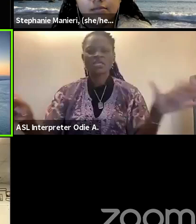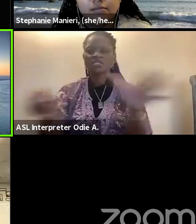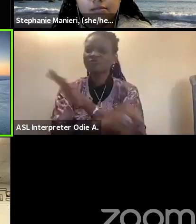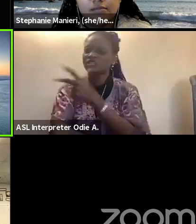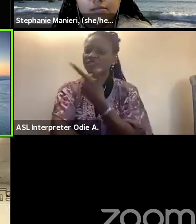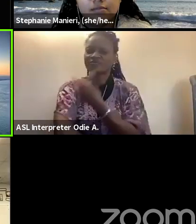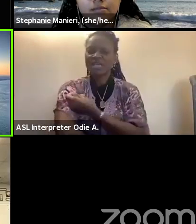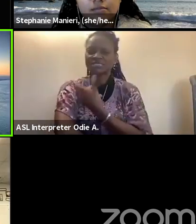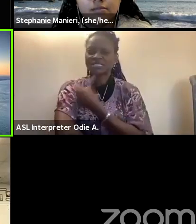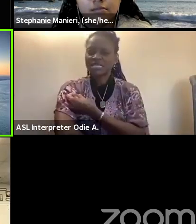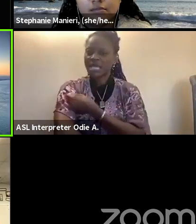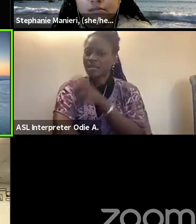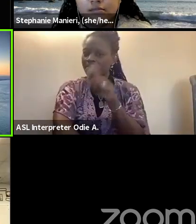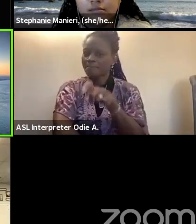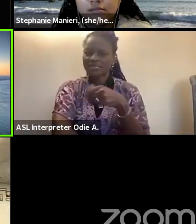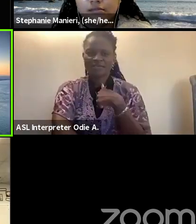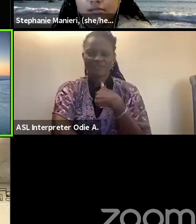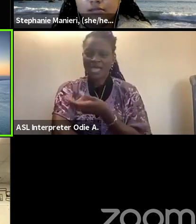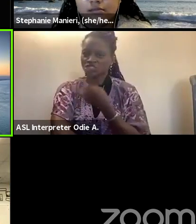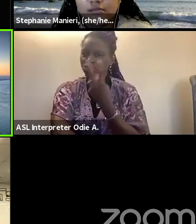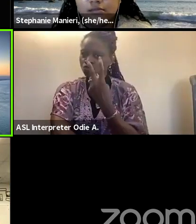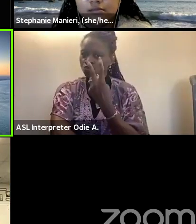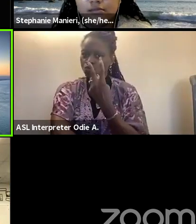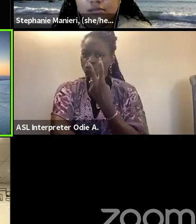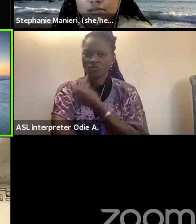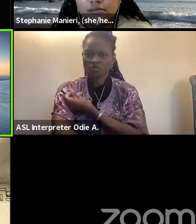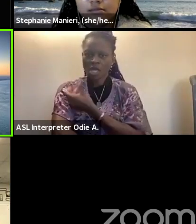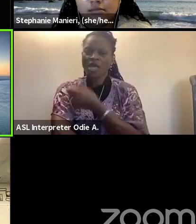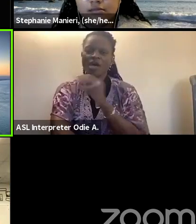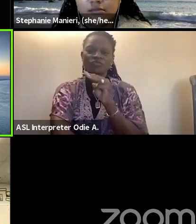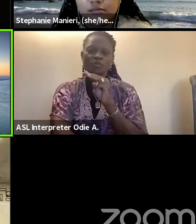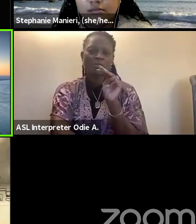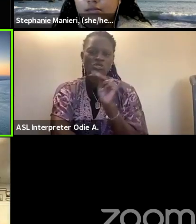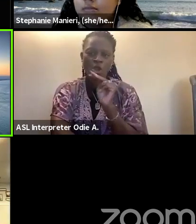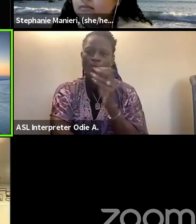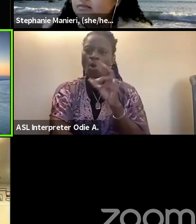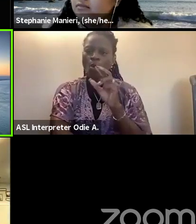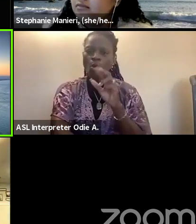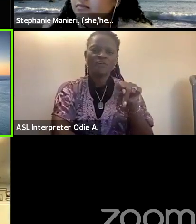In other words, have had two doses of the Moderna or Pfizer or one dose of J and J